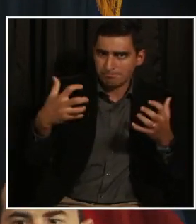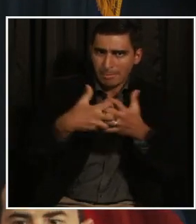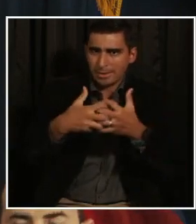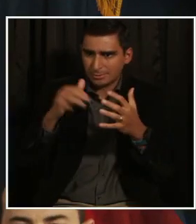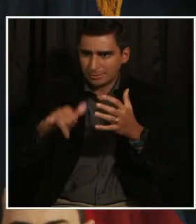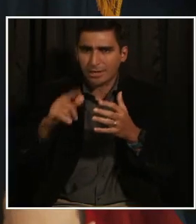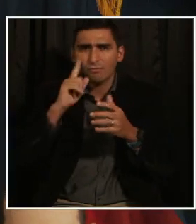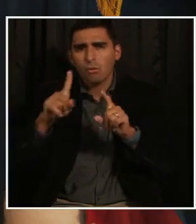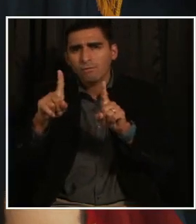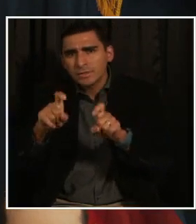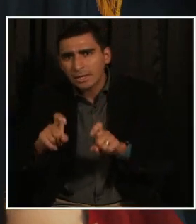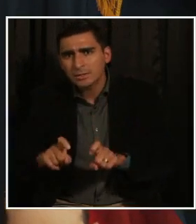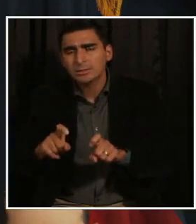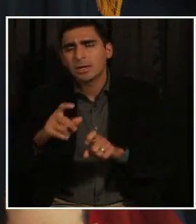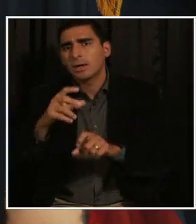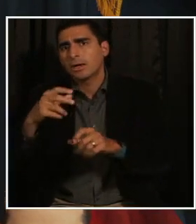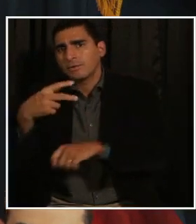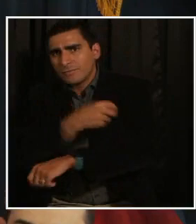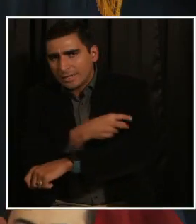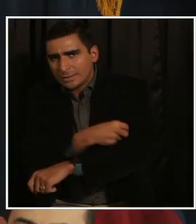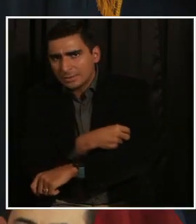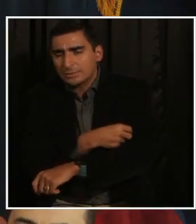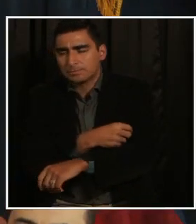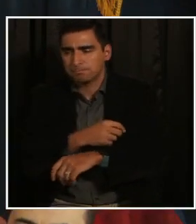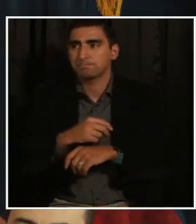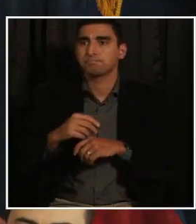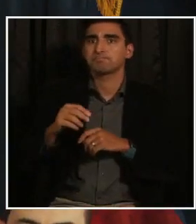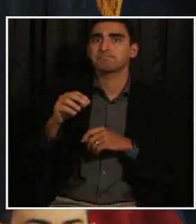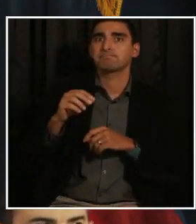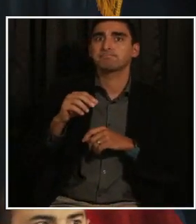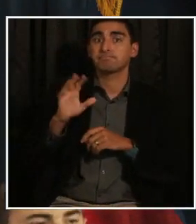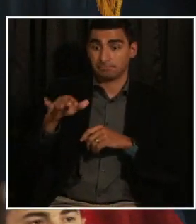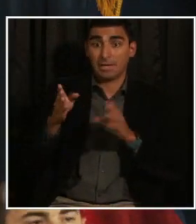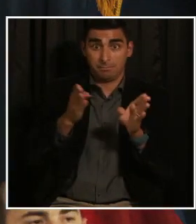well there's several aspects to the plan we appreciate the increase in testing capacity that